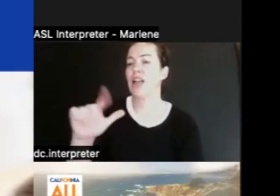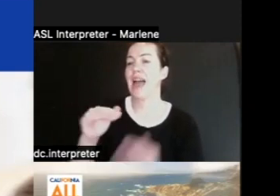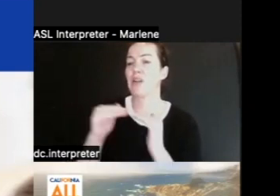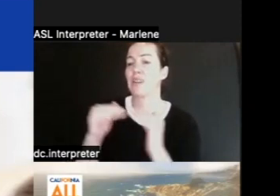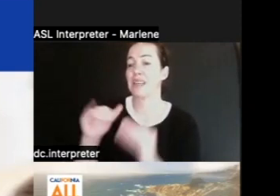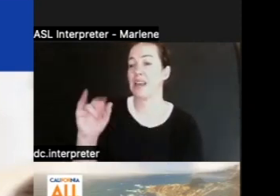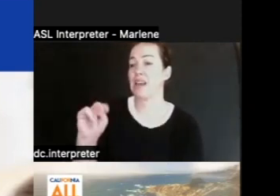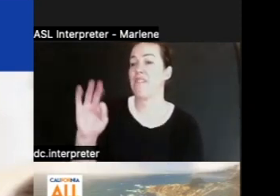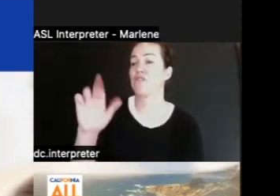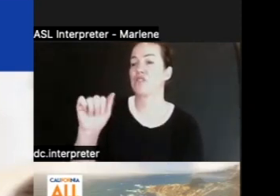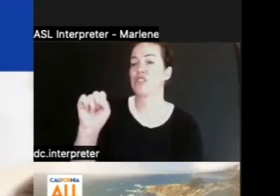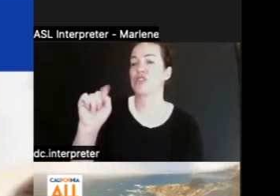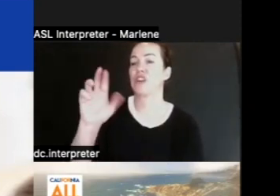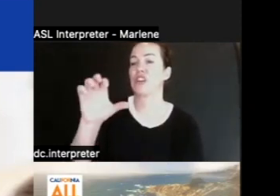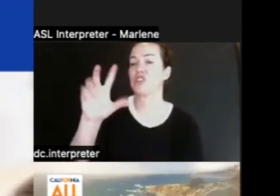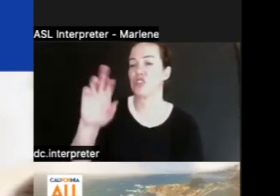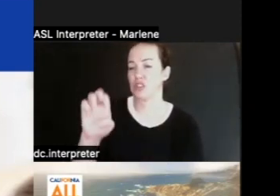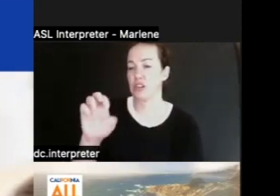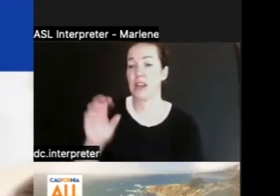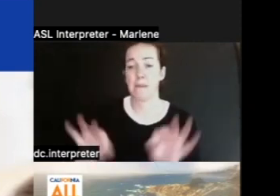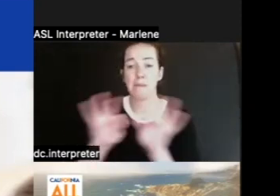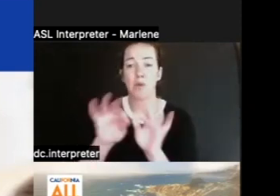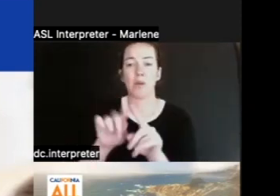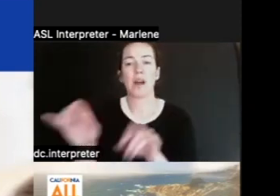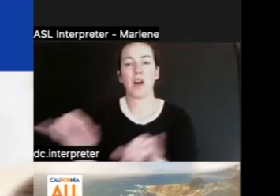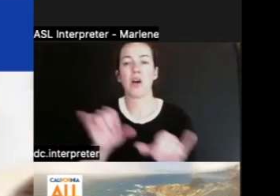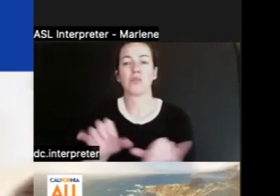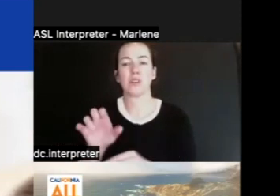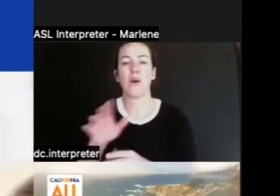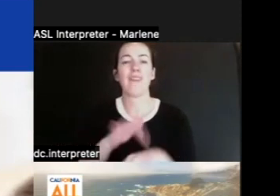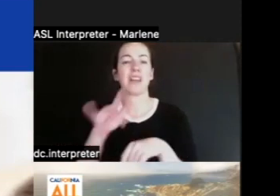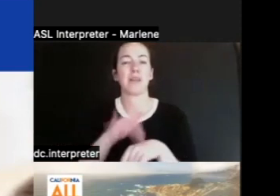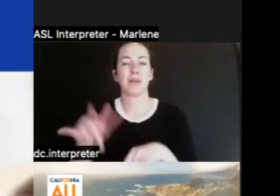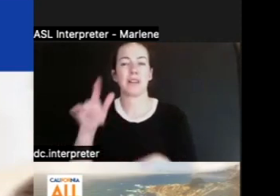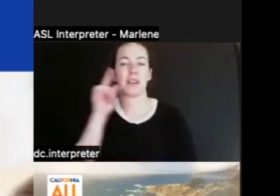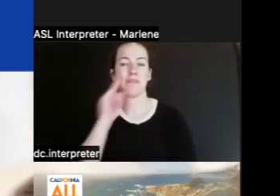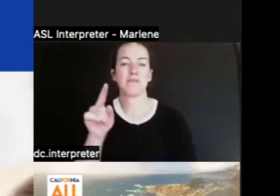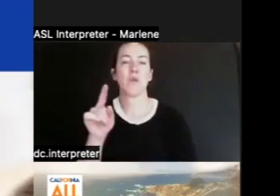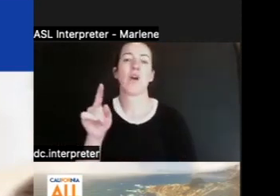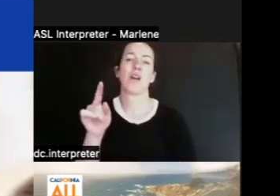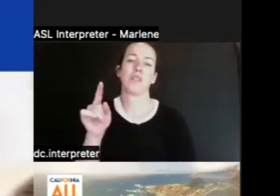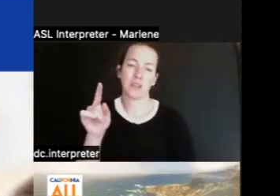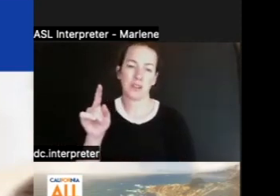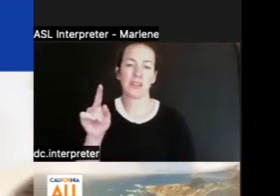piece of that, but we also have to have the, you know, availability of availability of devices and